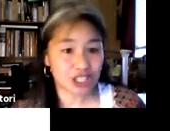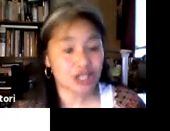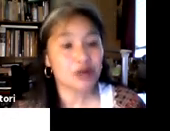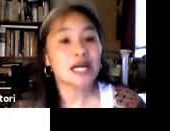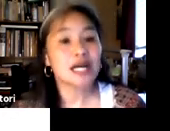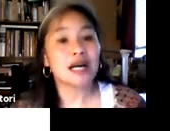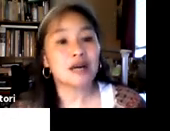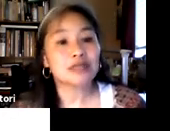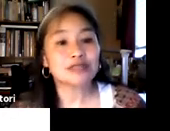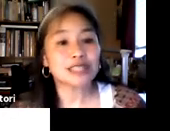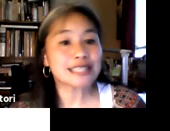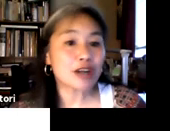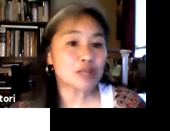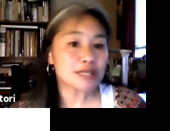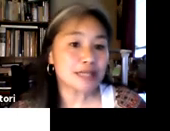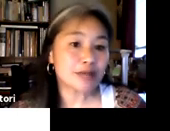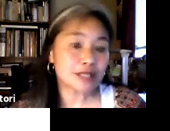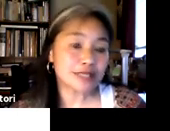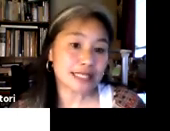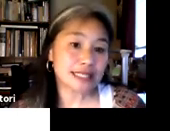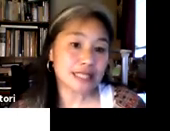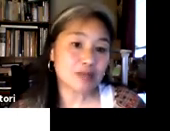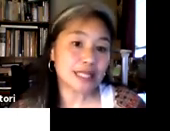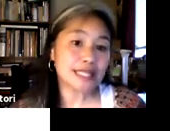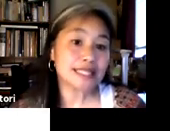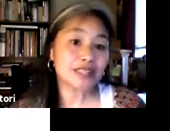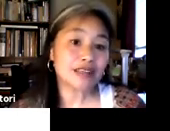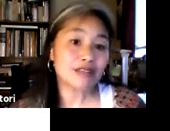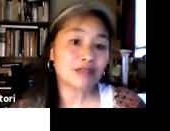stories. So I was actually just looking at, you know, the